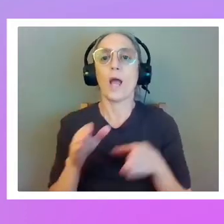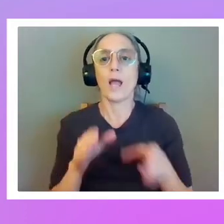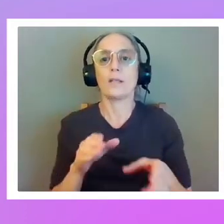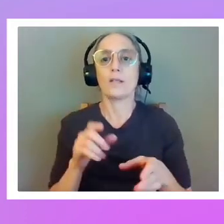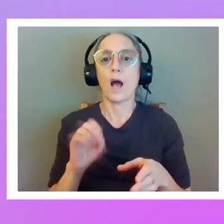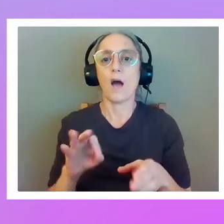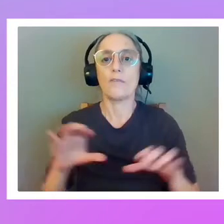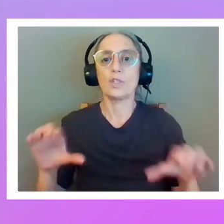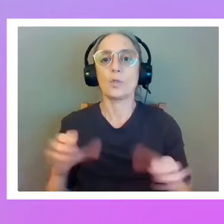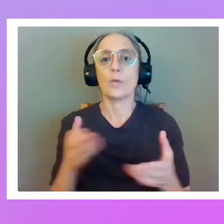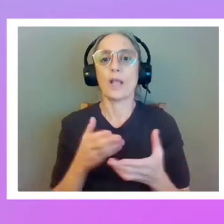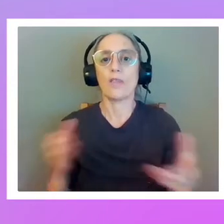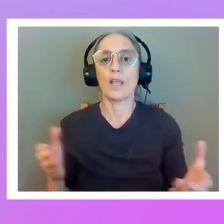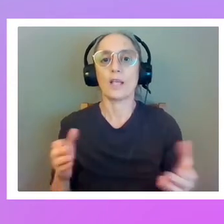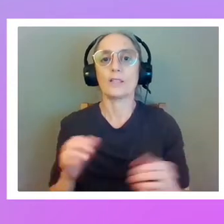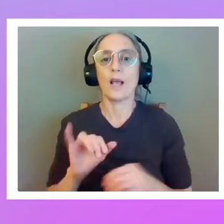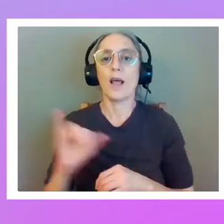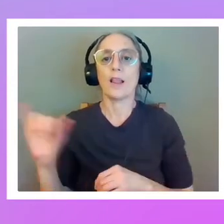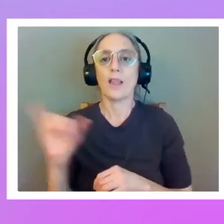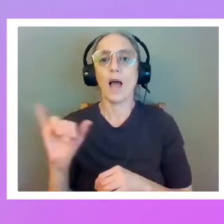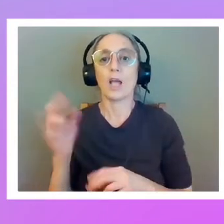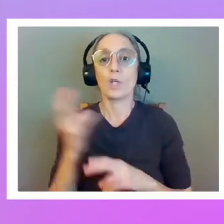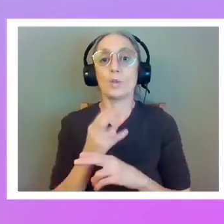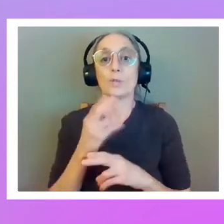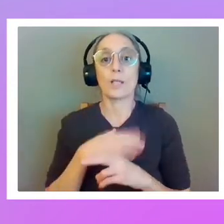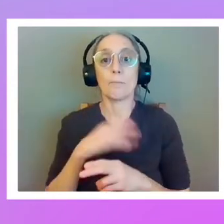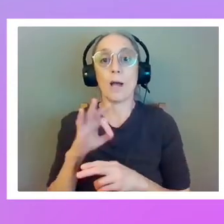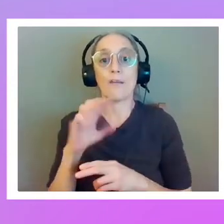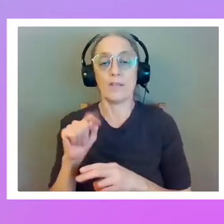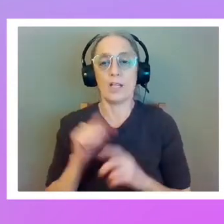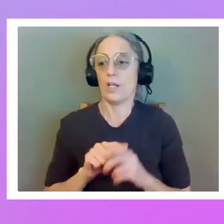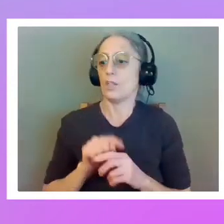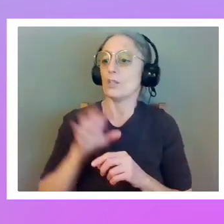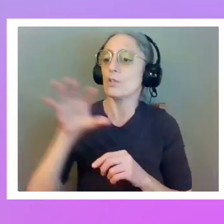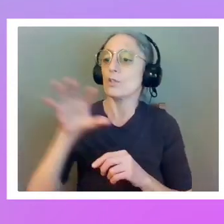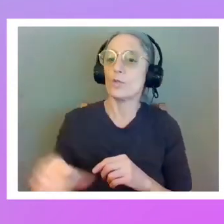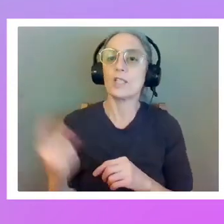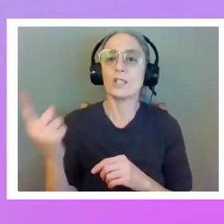like using my feet to reach something that was far away.